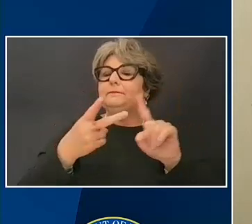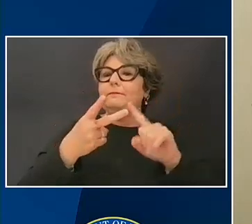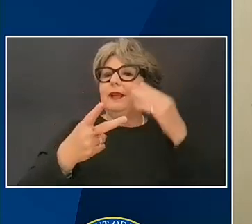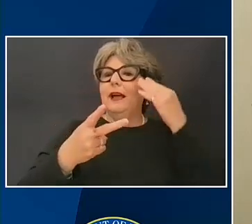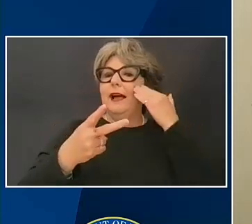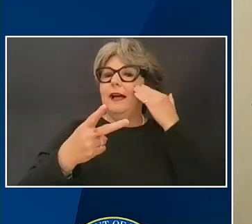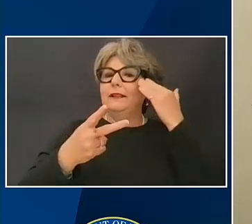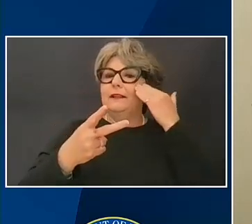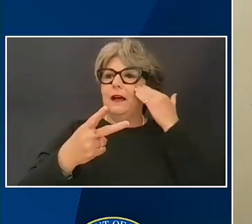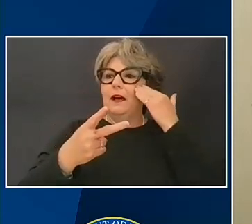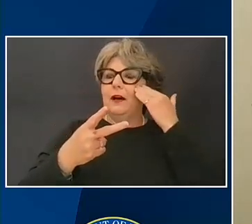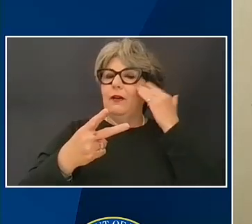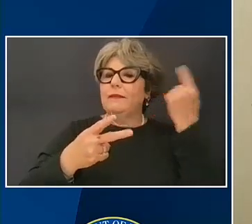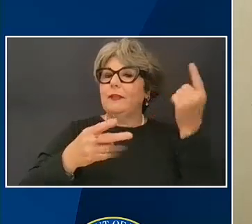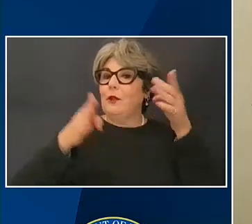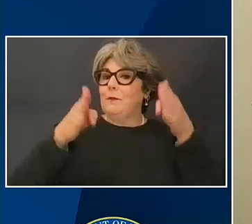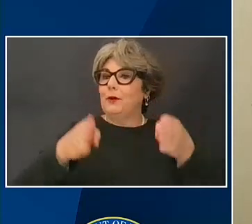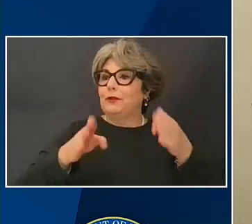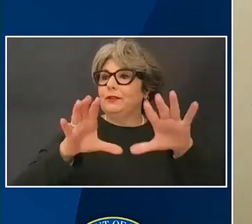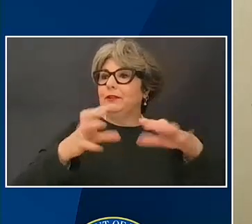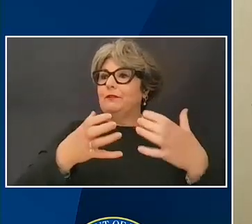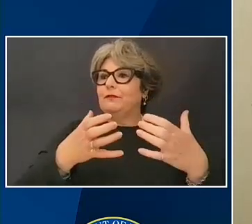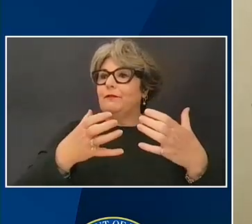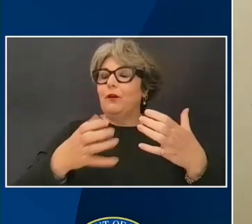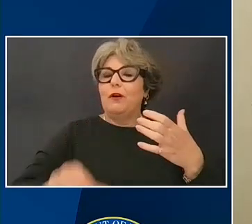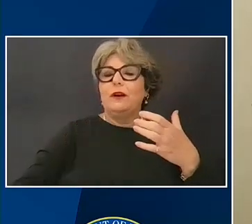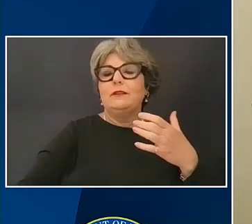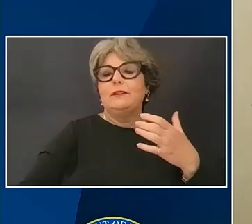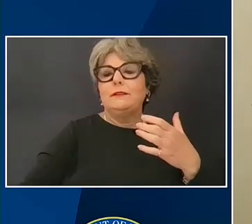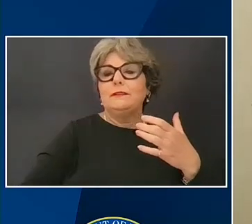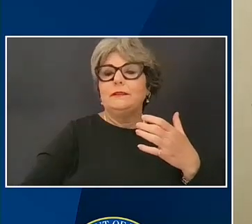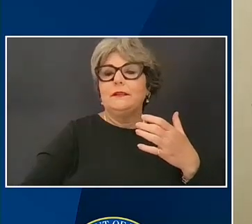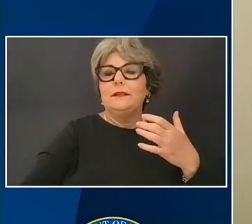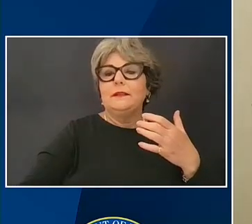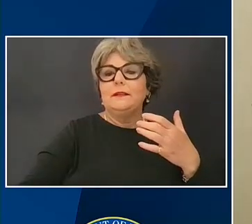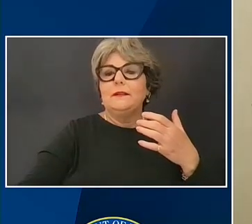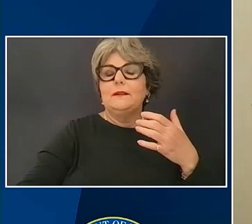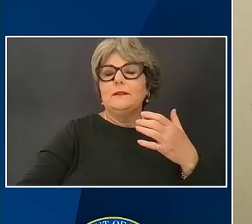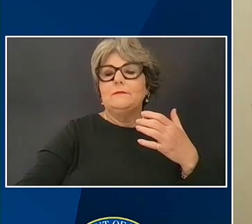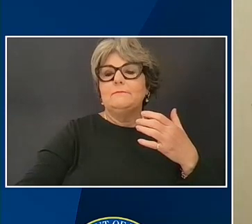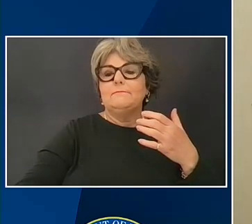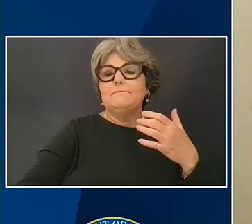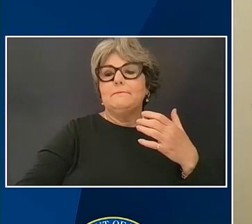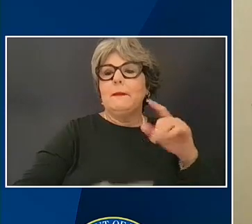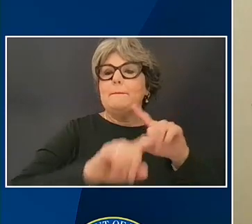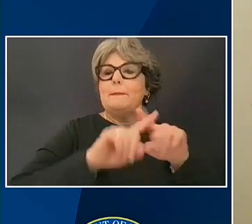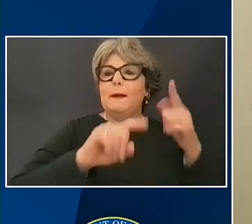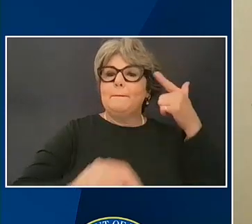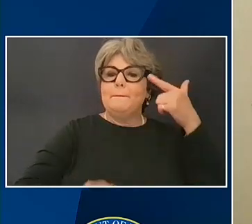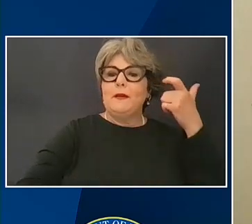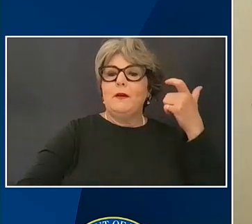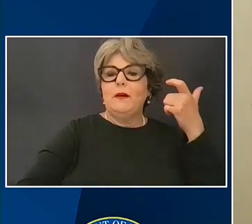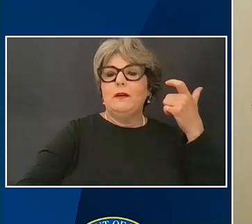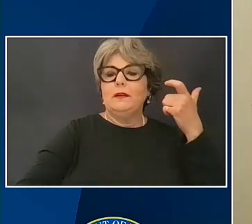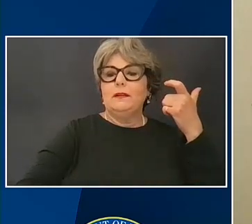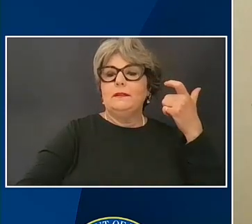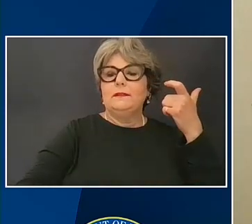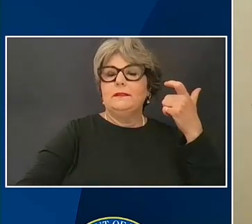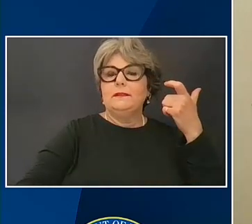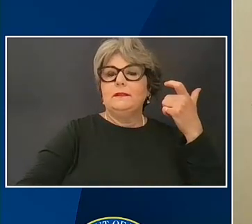the only person in this whole group that cares about direct assessment programs, but it's very similar there. Especially because the Department is really scrutinizing the programs that get